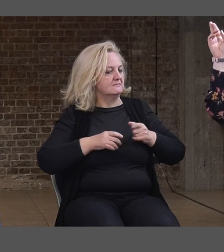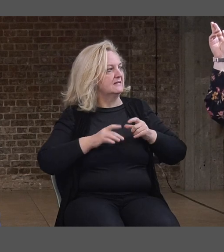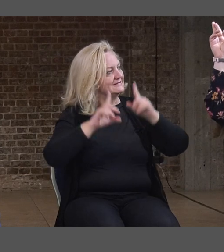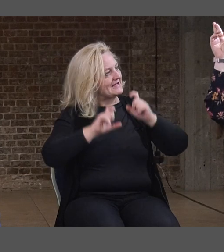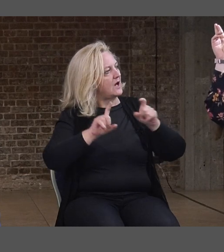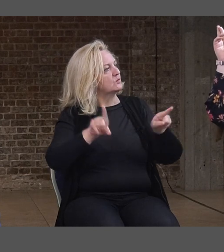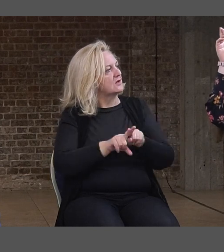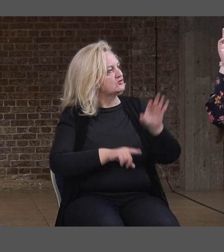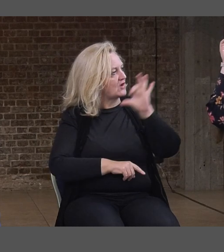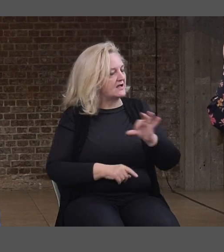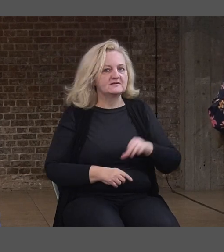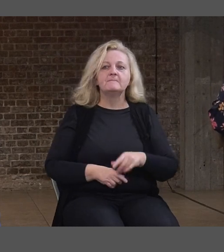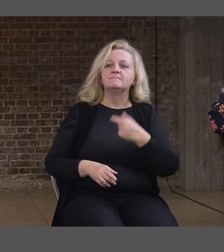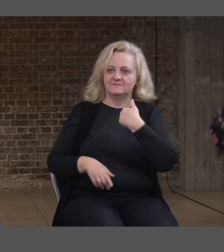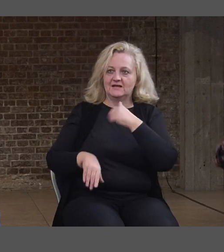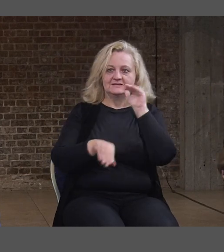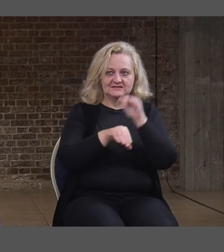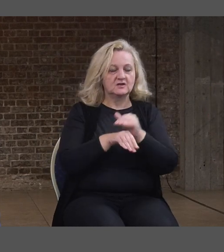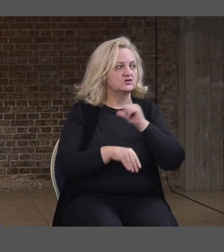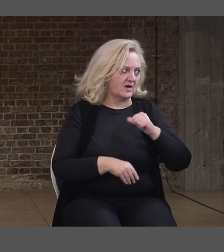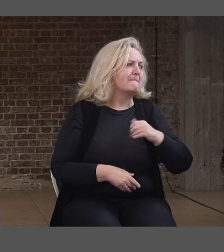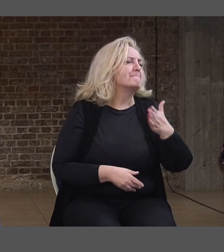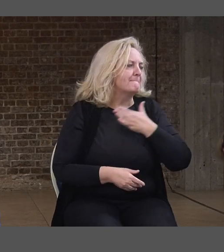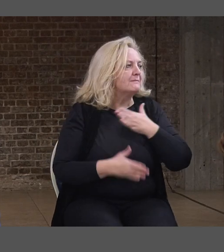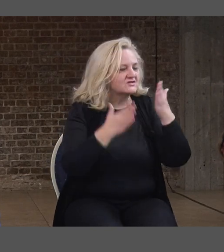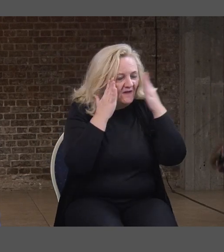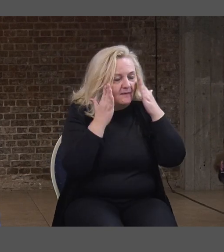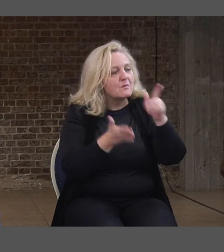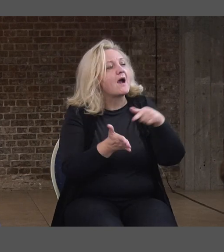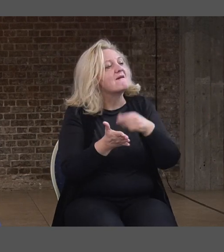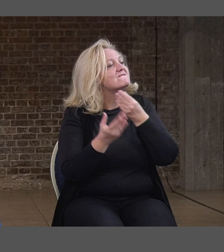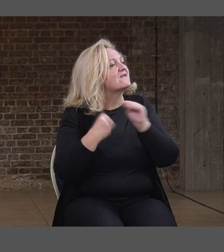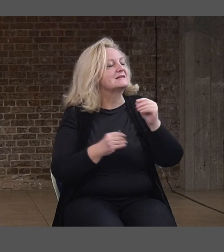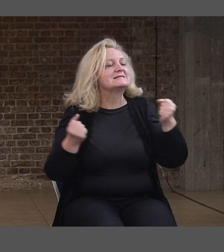So like this. [Anna]: I agree. And I'm aware of that, [Anna], but I'm aiming more for that,